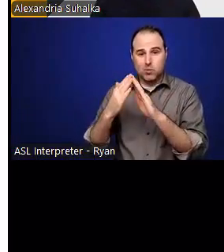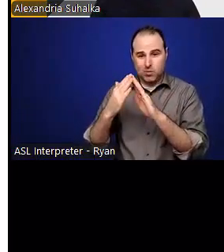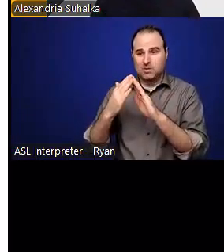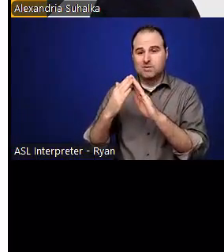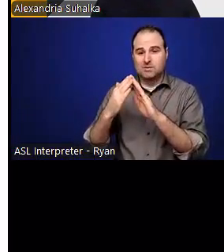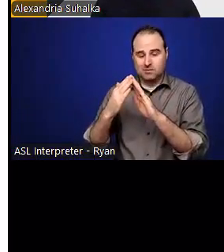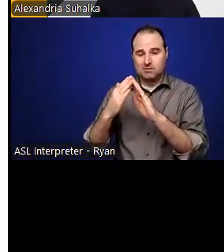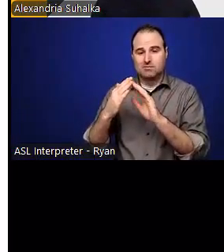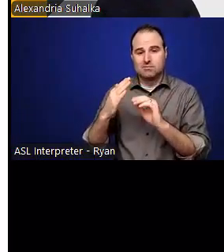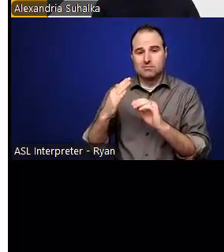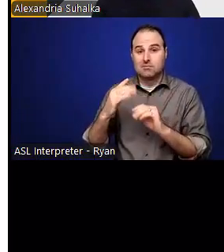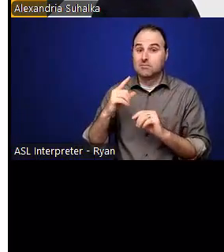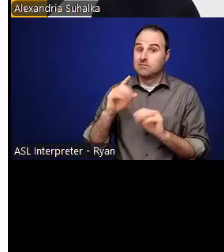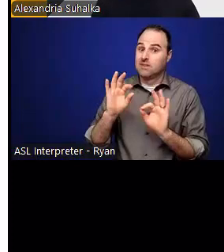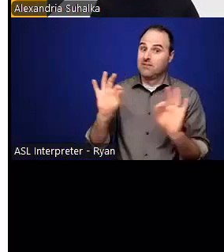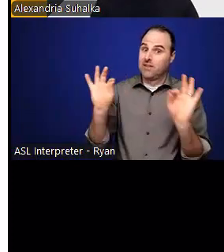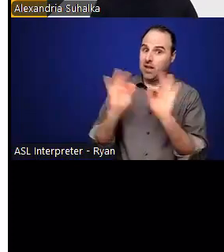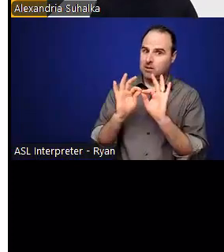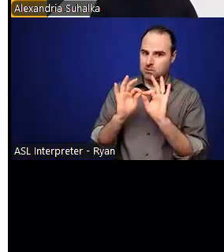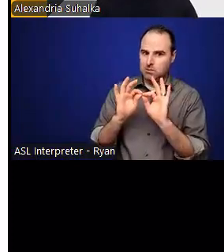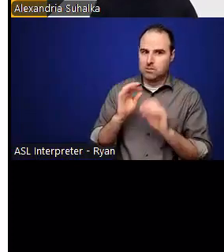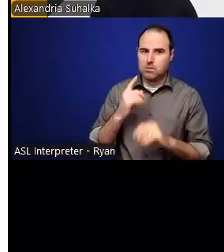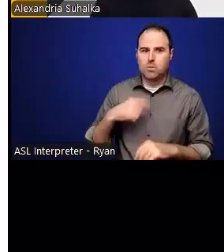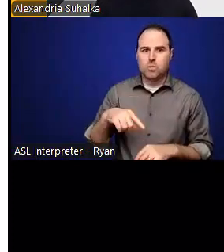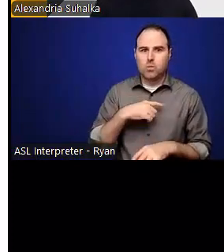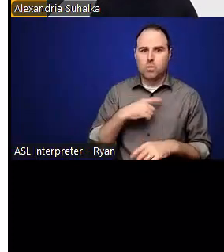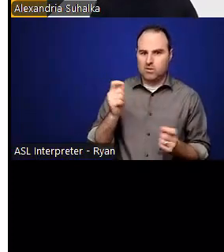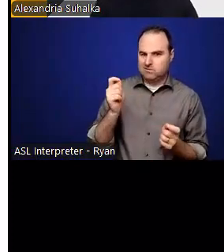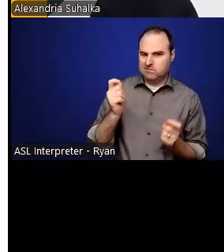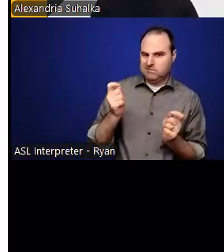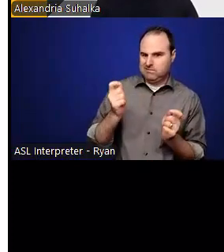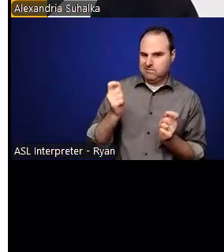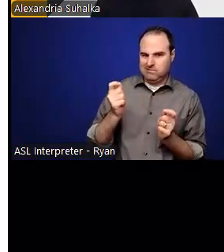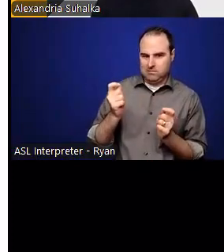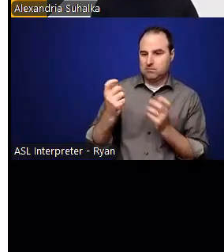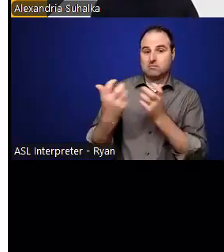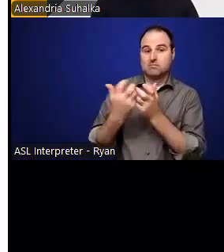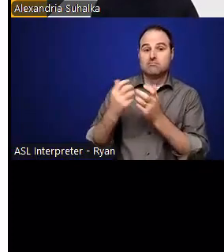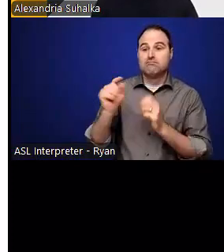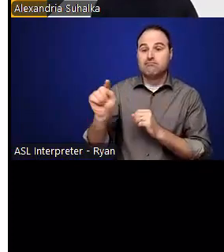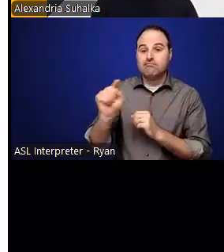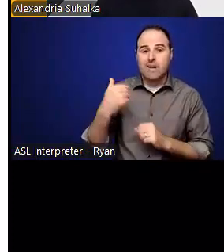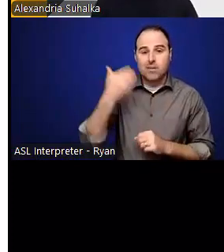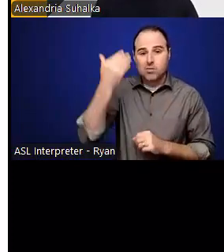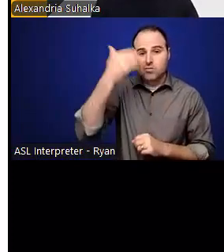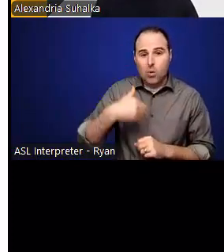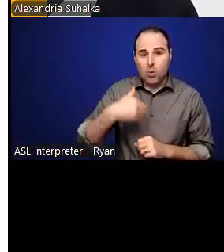first adapted to people with stroke or traumatic brain injury, and now we even see that it is